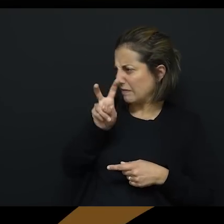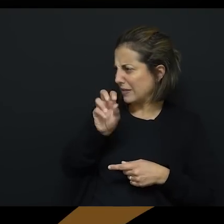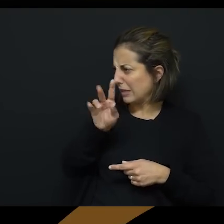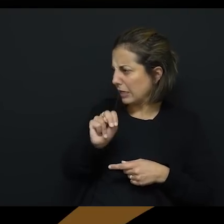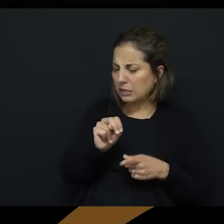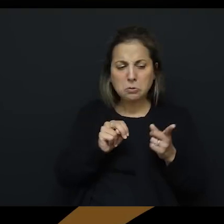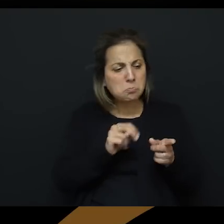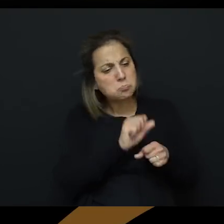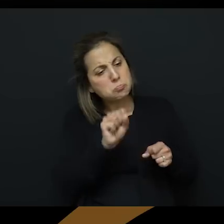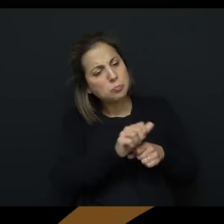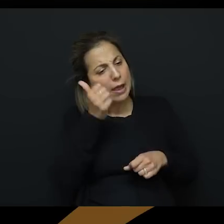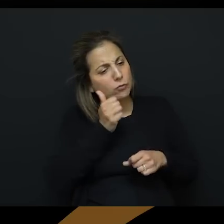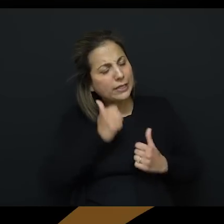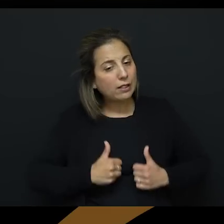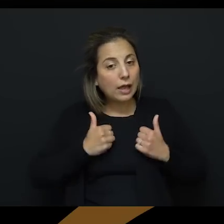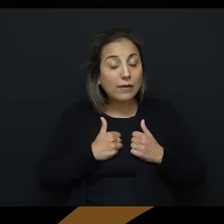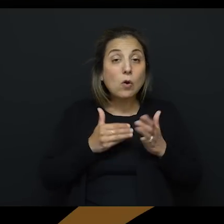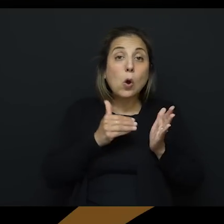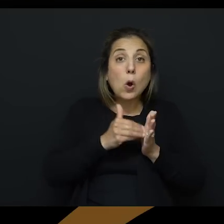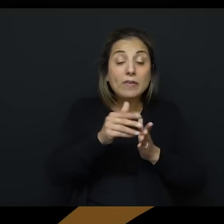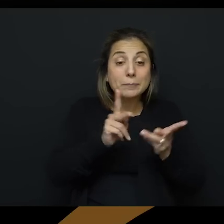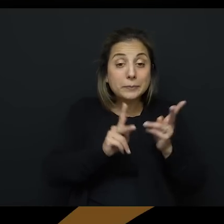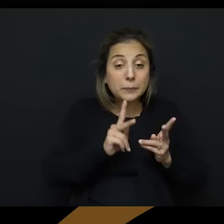You're creating people doing their everyday life.